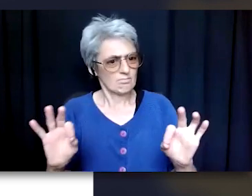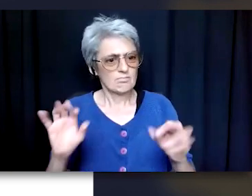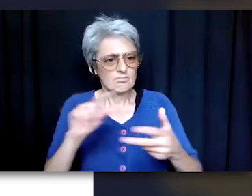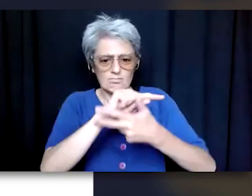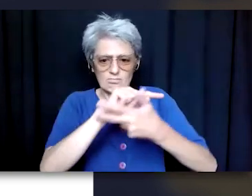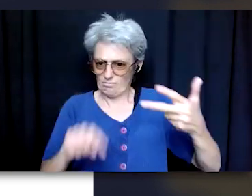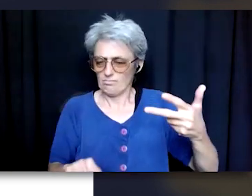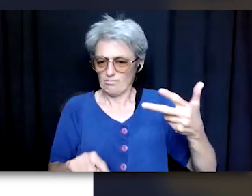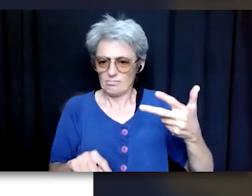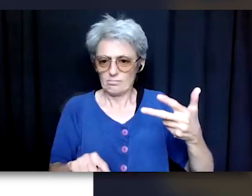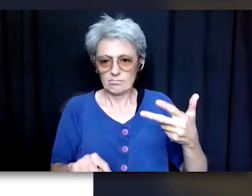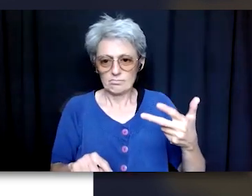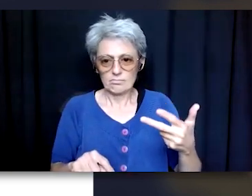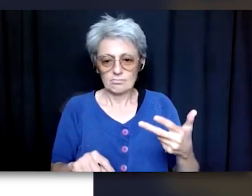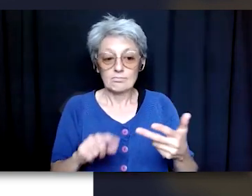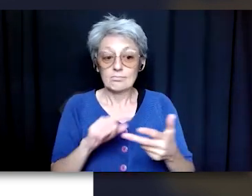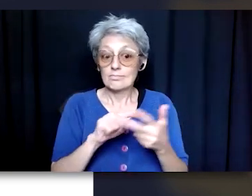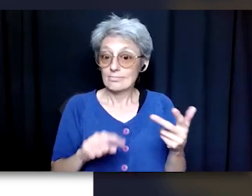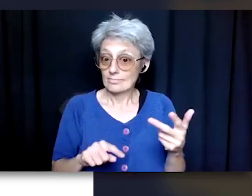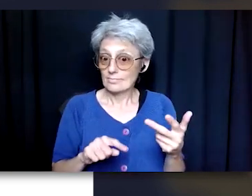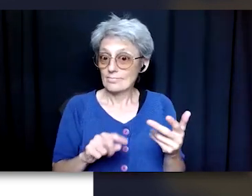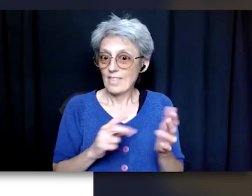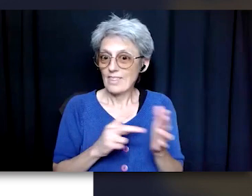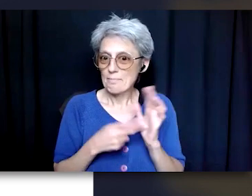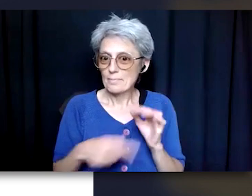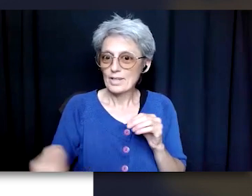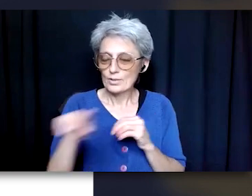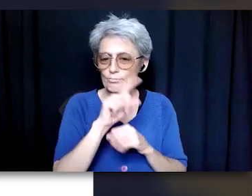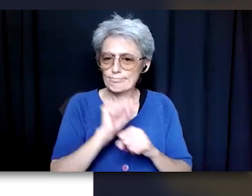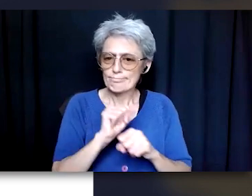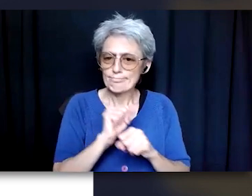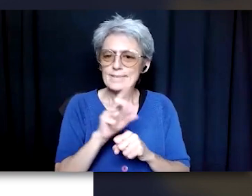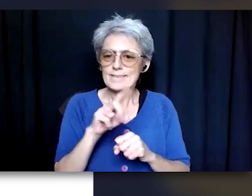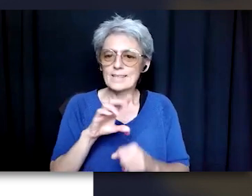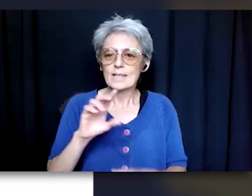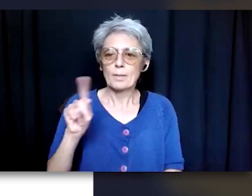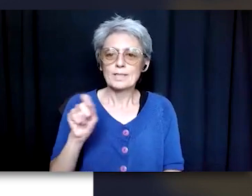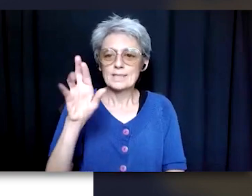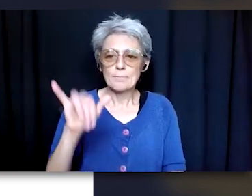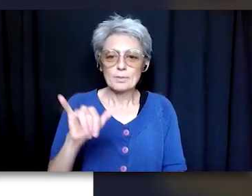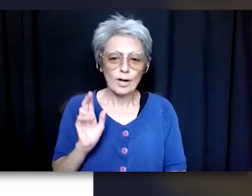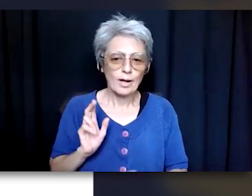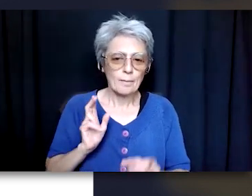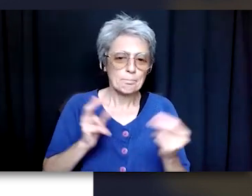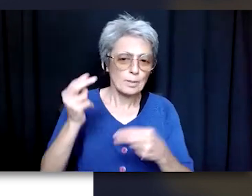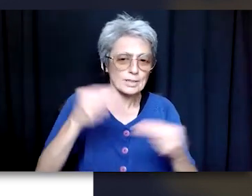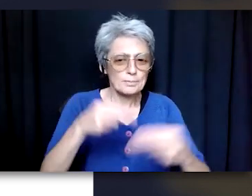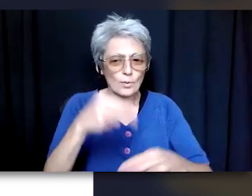signs that you’ve been engaged in a participatory type learning experience, whether as a learner or